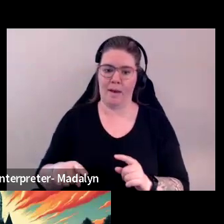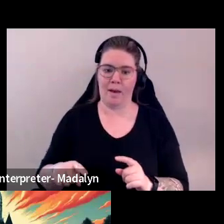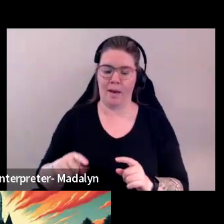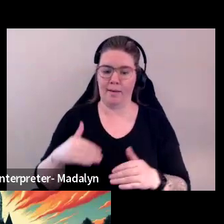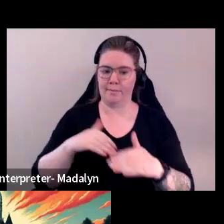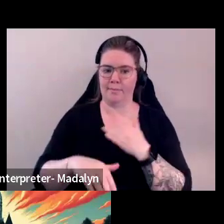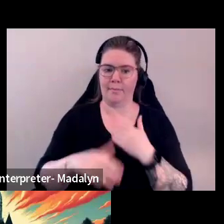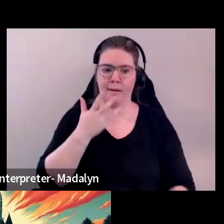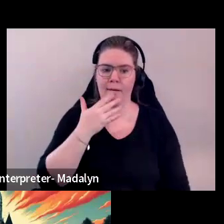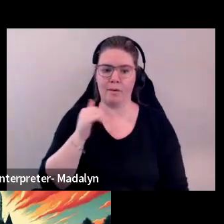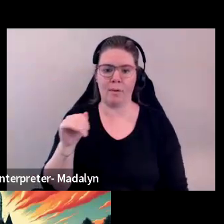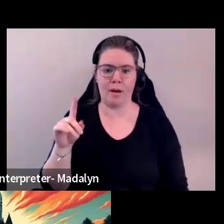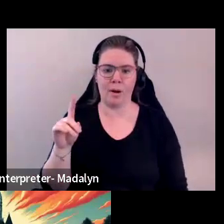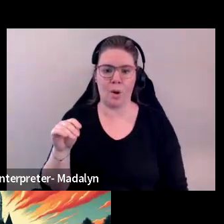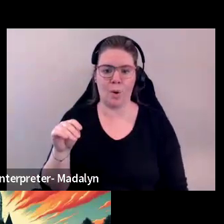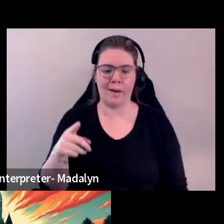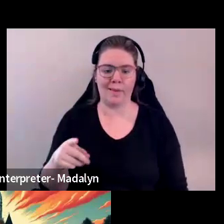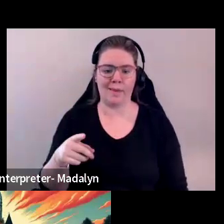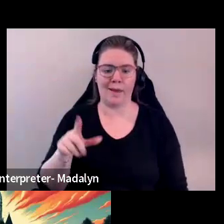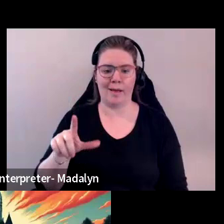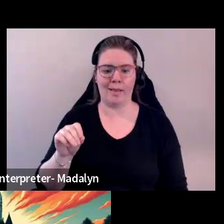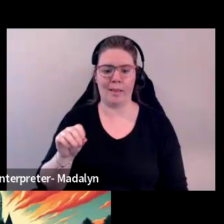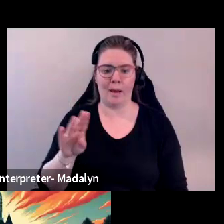Tom Olin: and they lobbied the the state